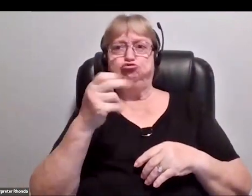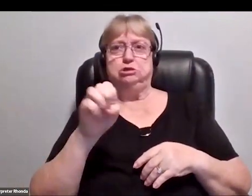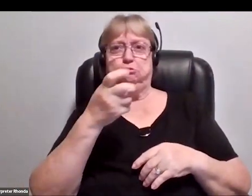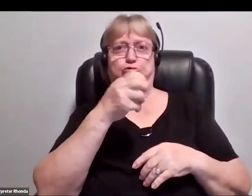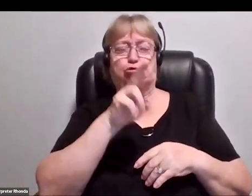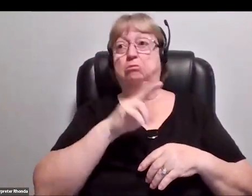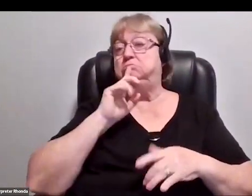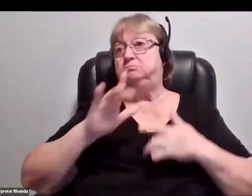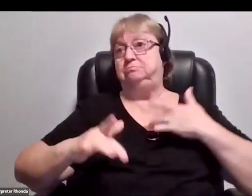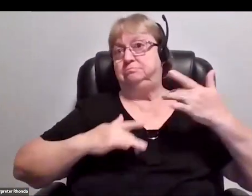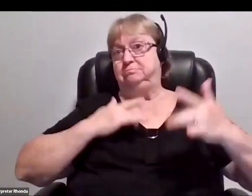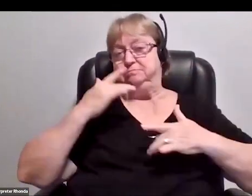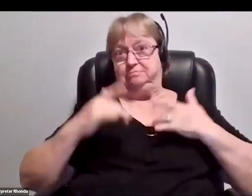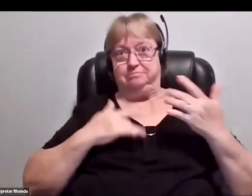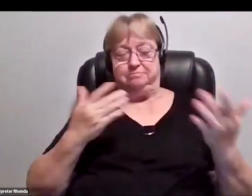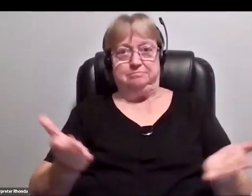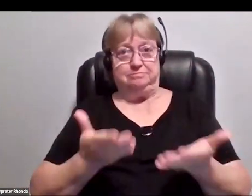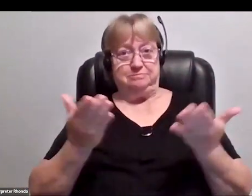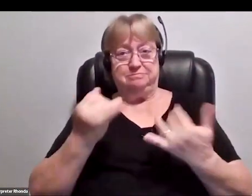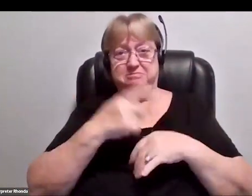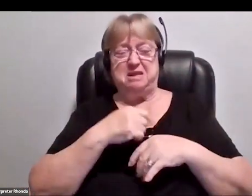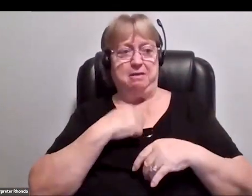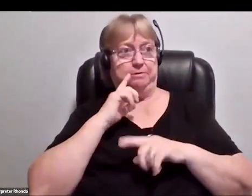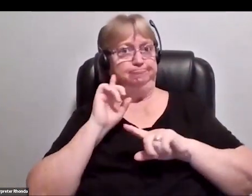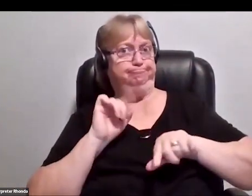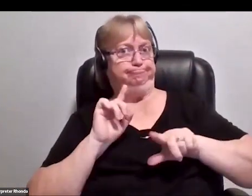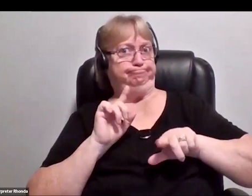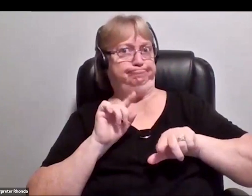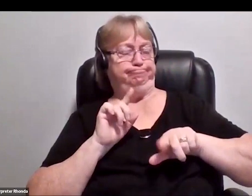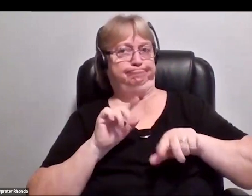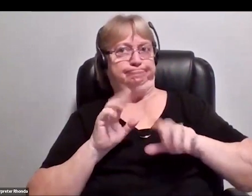I have been attending these conferences maybe since the beginning.